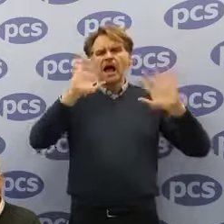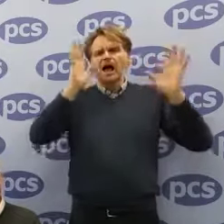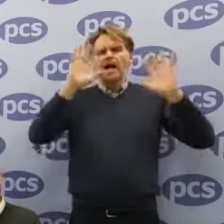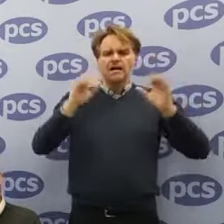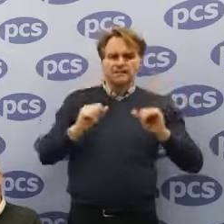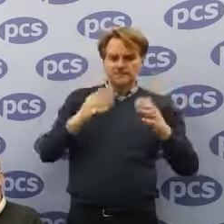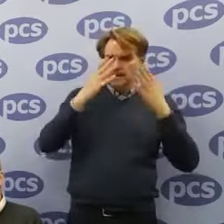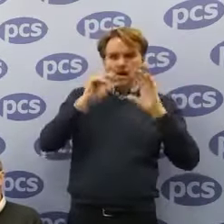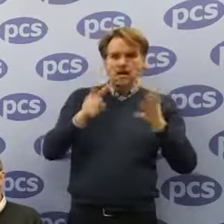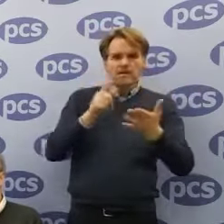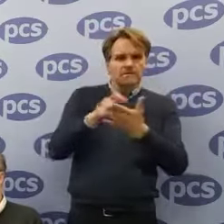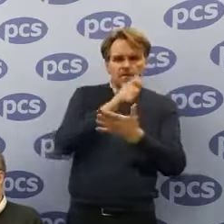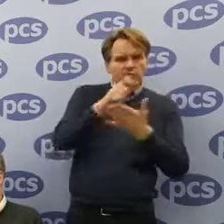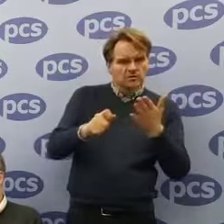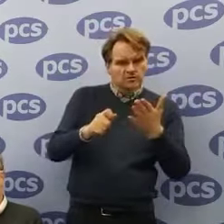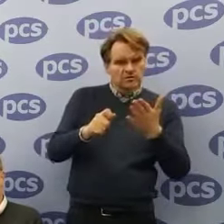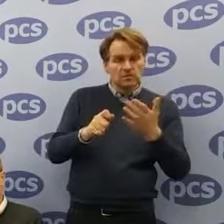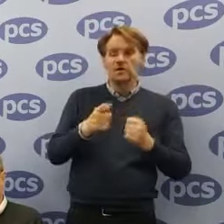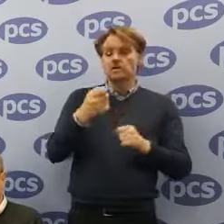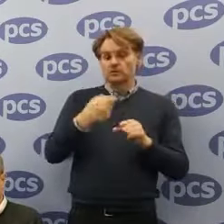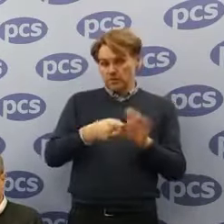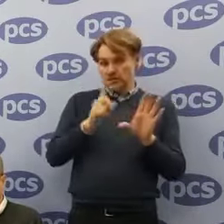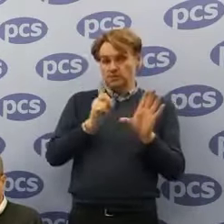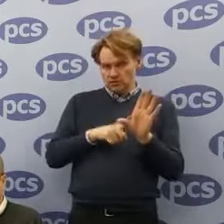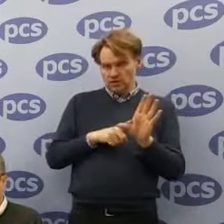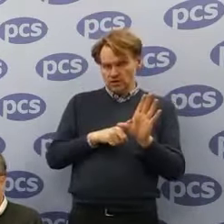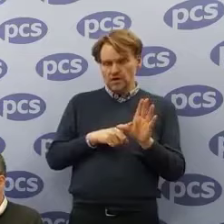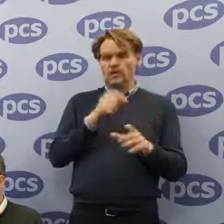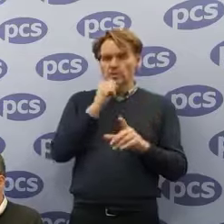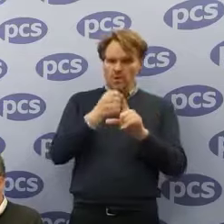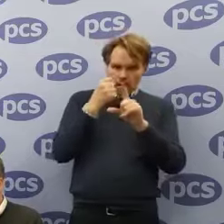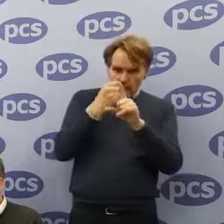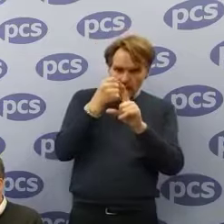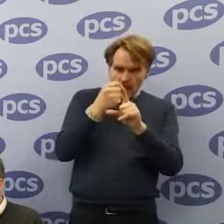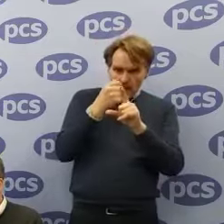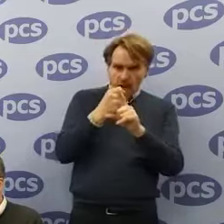papers, so this year I can say that there'll be a big push before any ballot